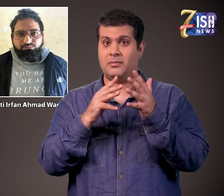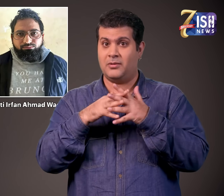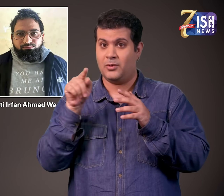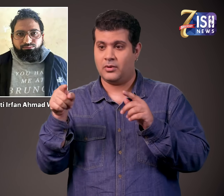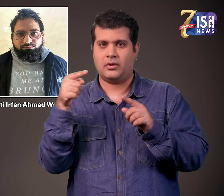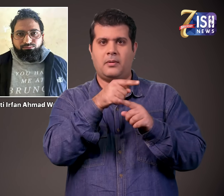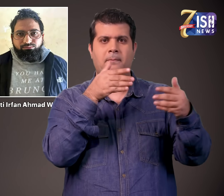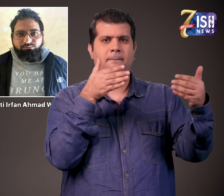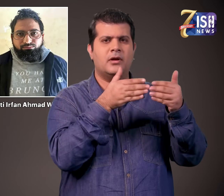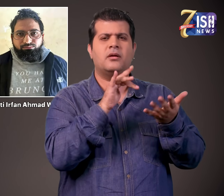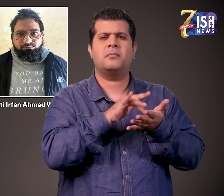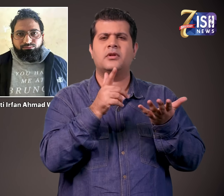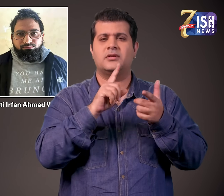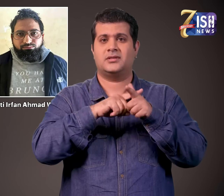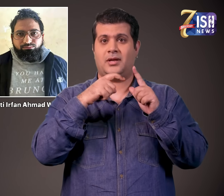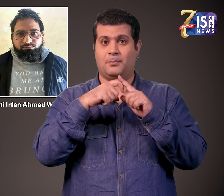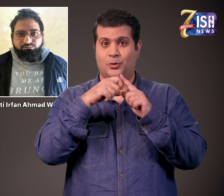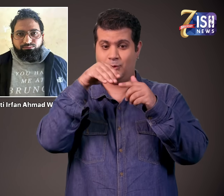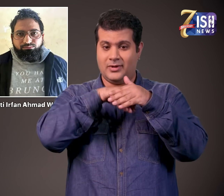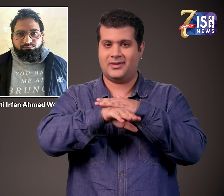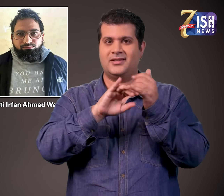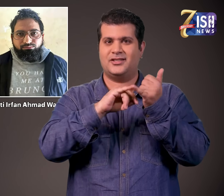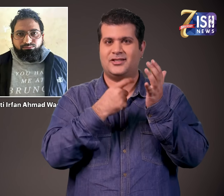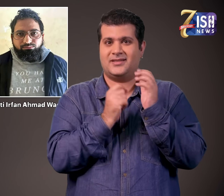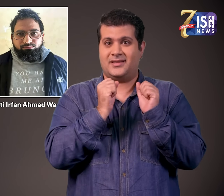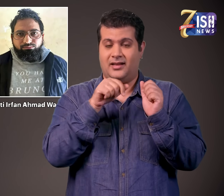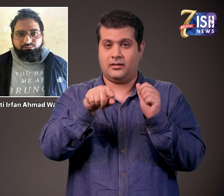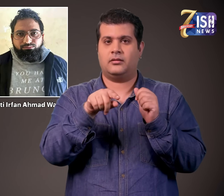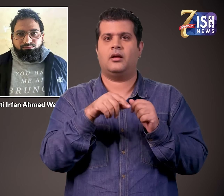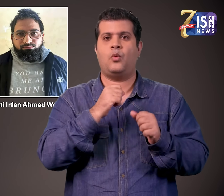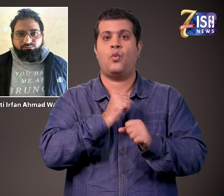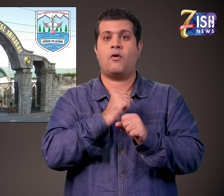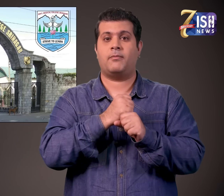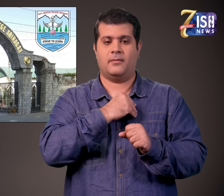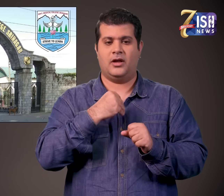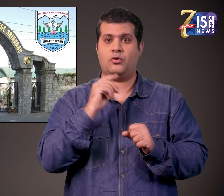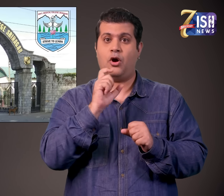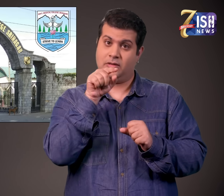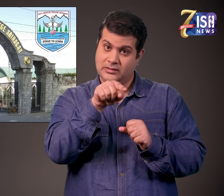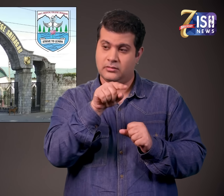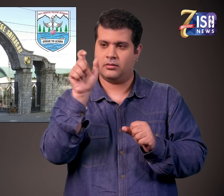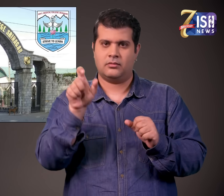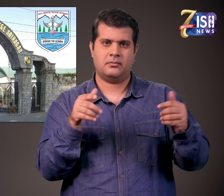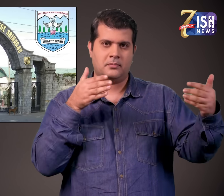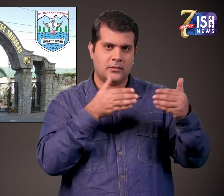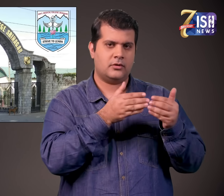when they met at the Government Medical College in Srinagar.